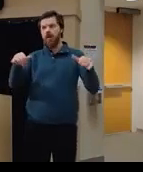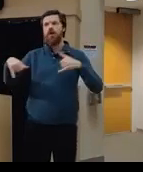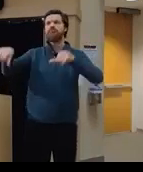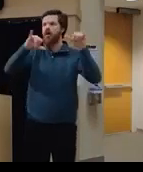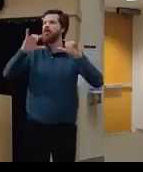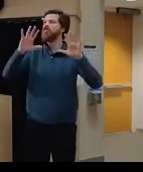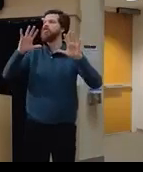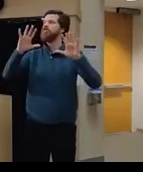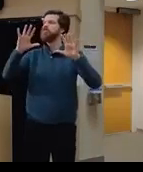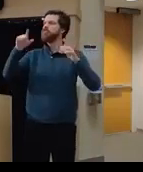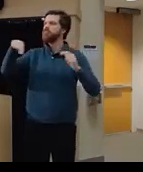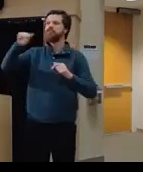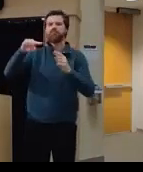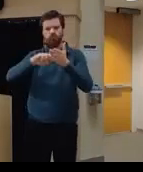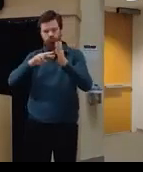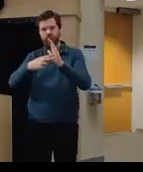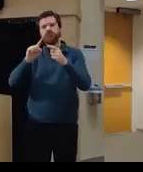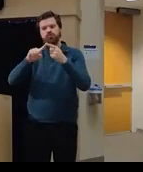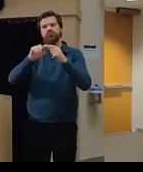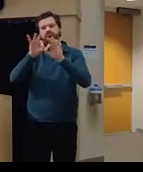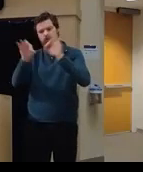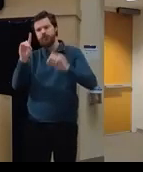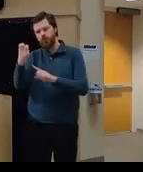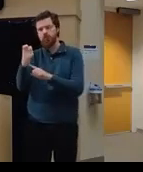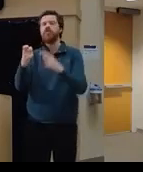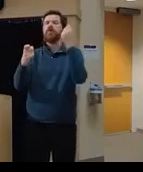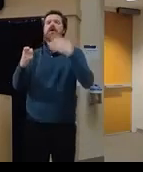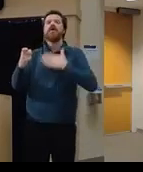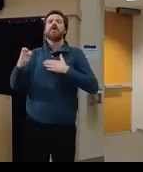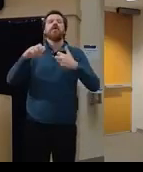kind of describe disorders I understand that but my problem is is the political nature of